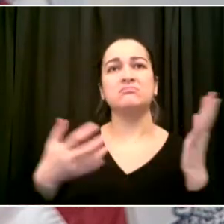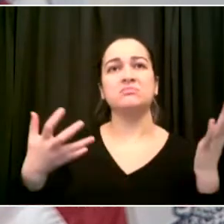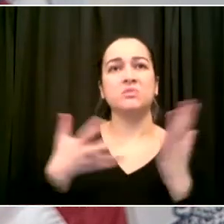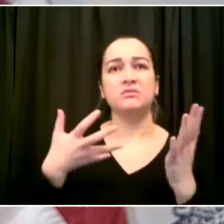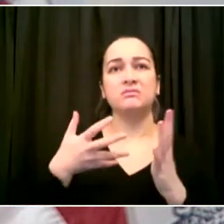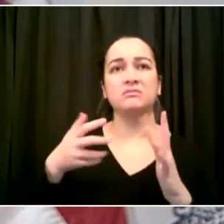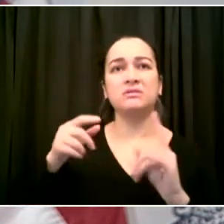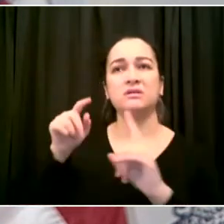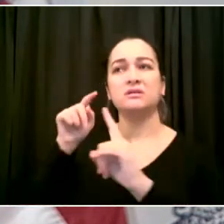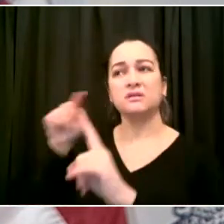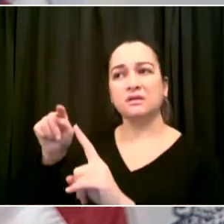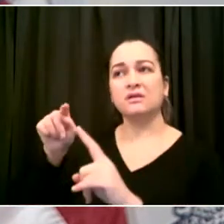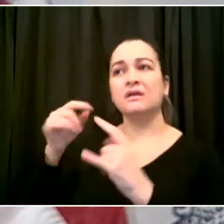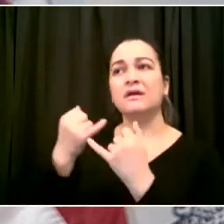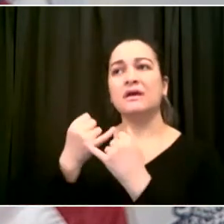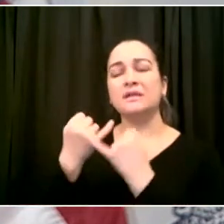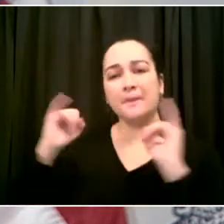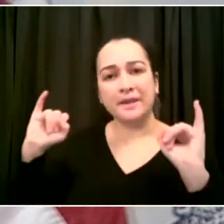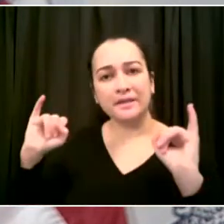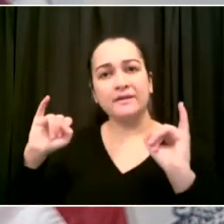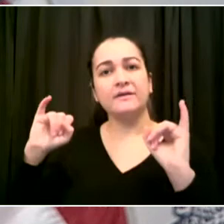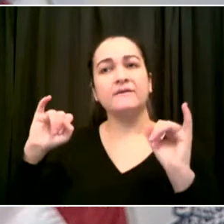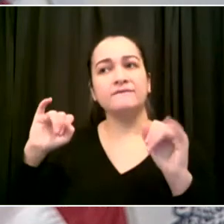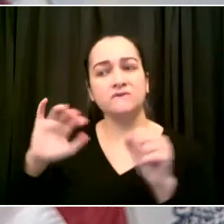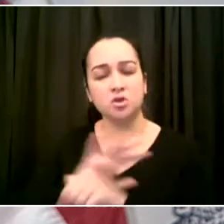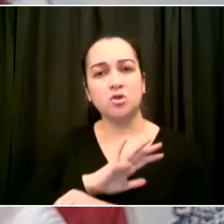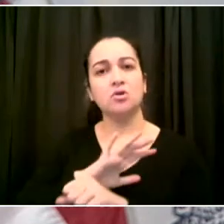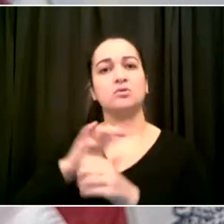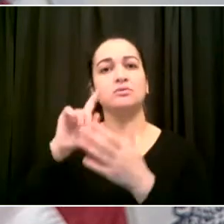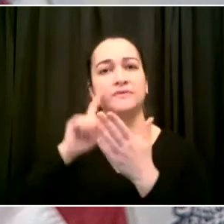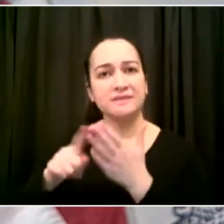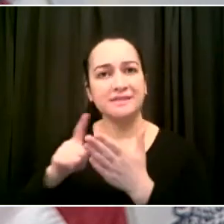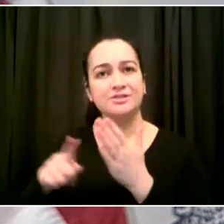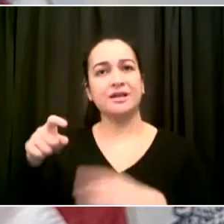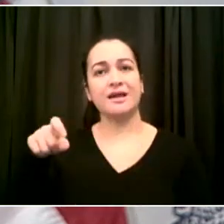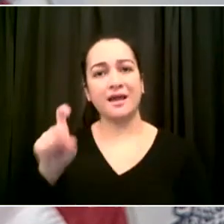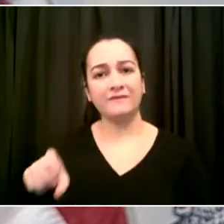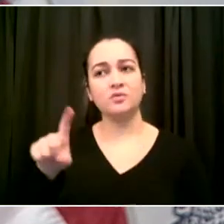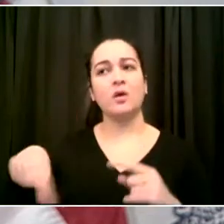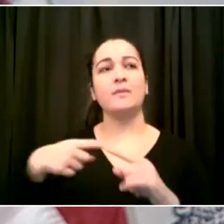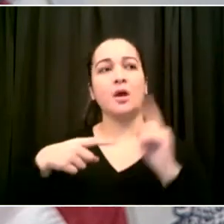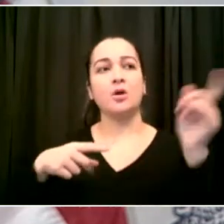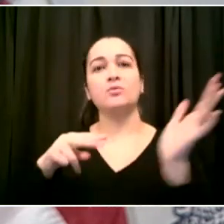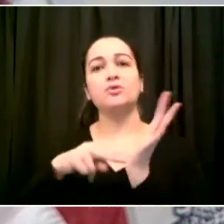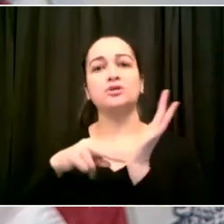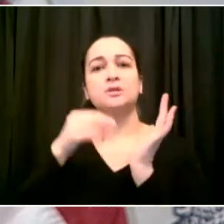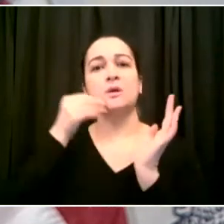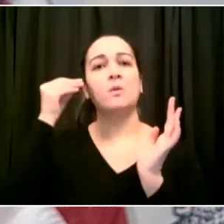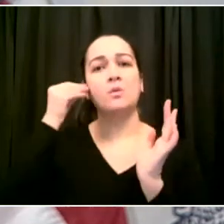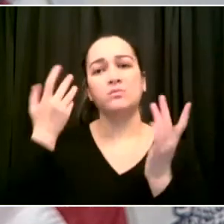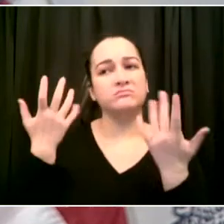INVESTIGATIONON WHAT H HPAPENED AT THE NURSING HOMES, WHAT HAPPENED WITH